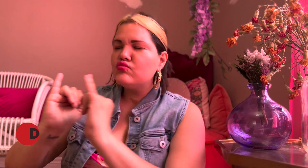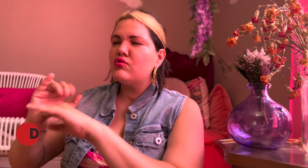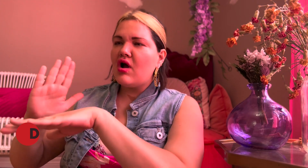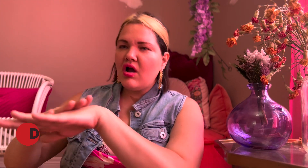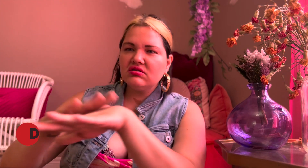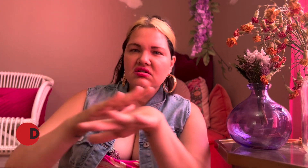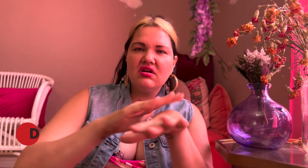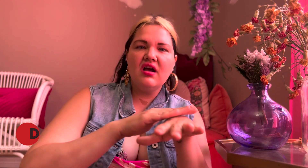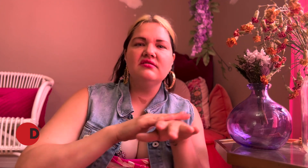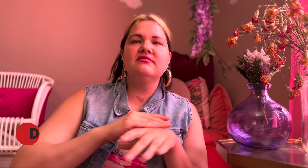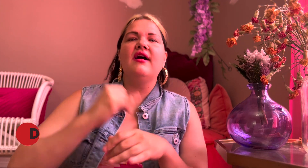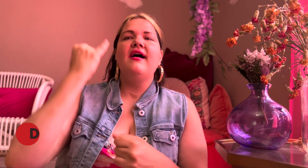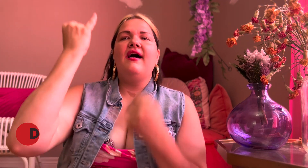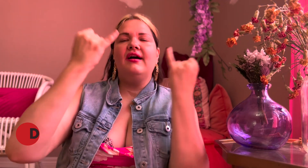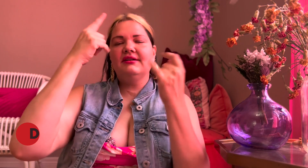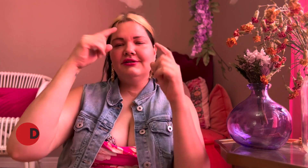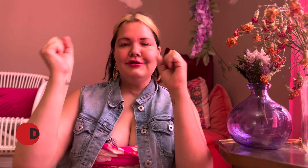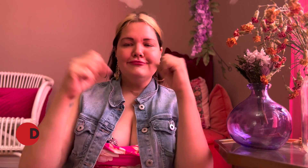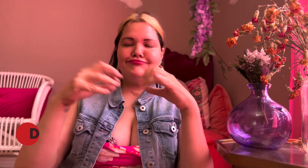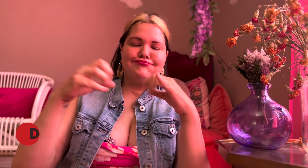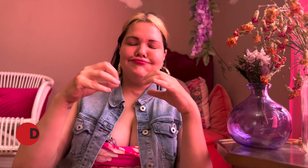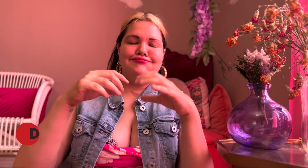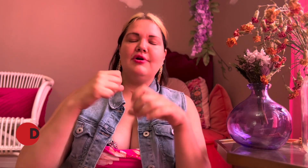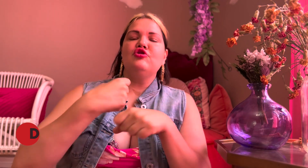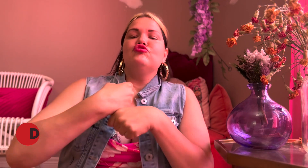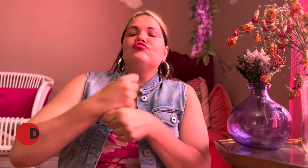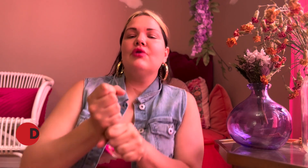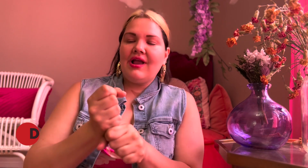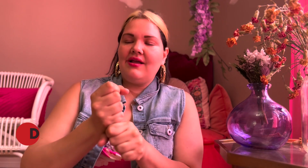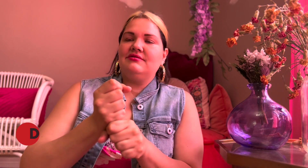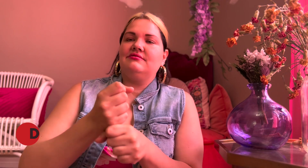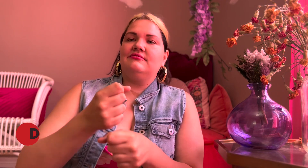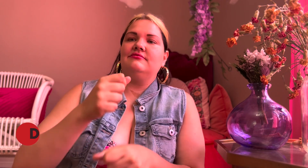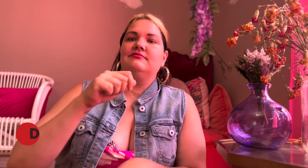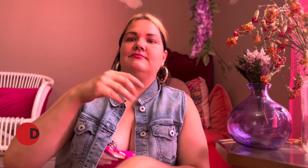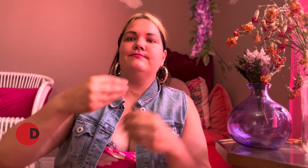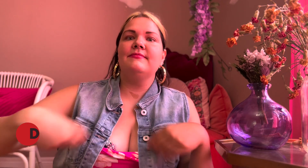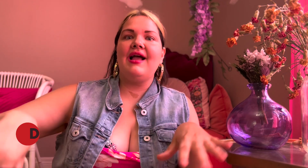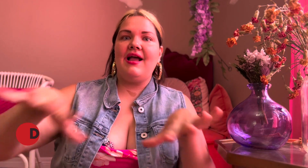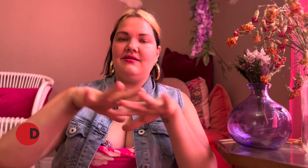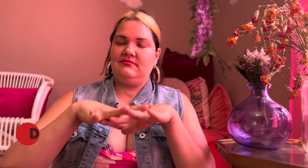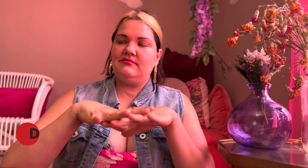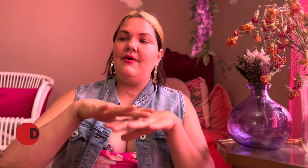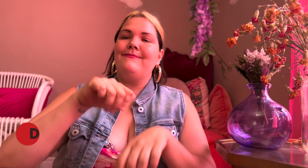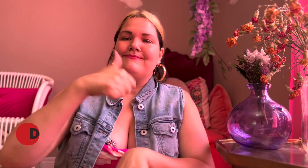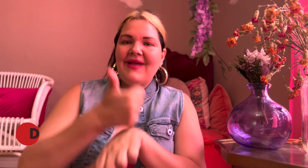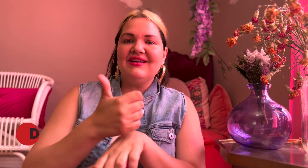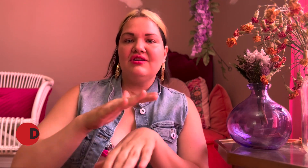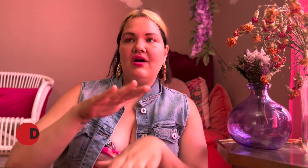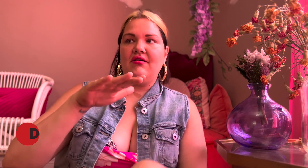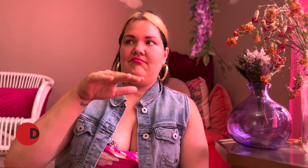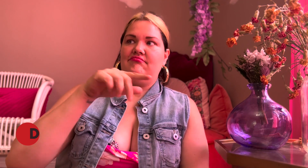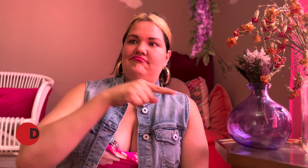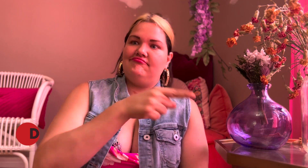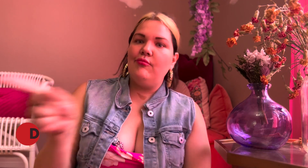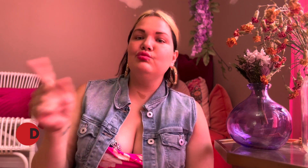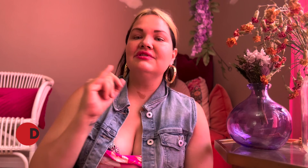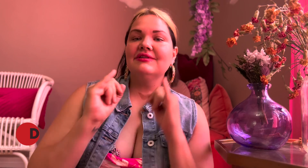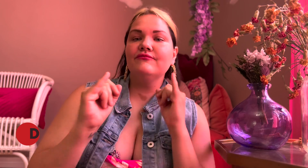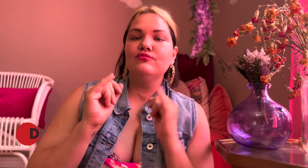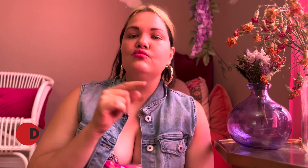out to all of you to create a space based on those interviews.